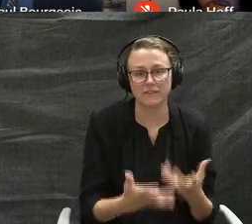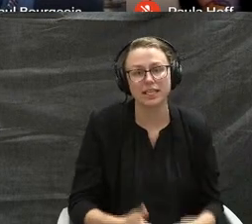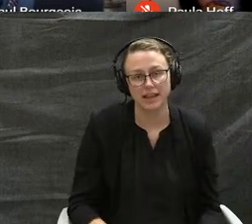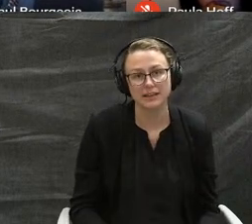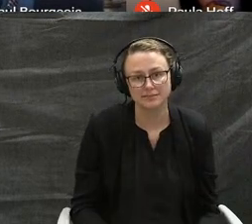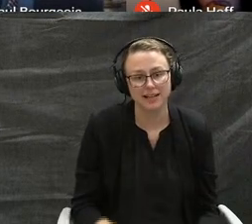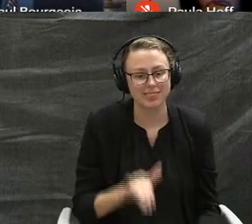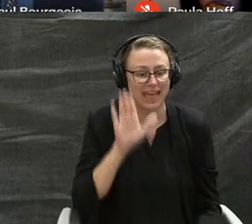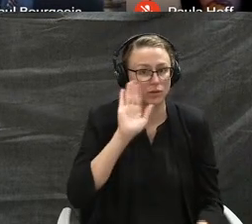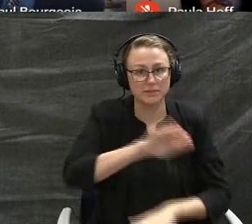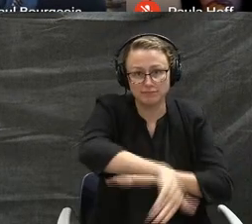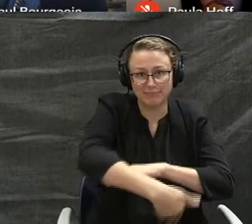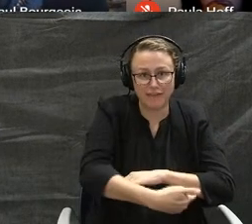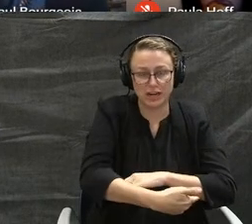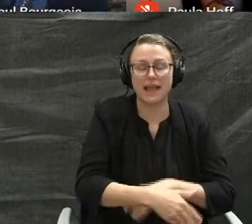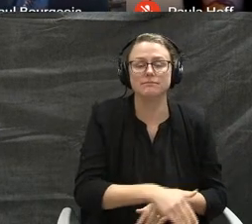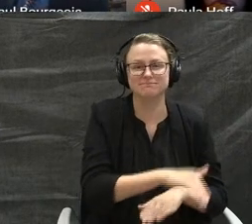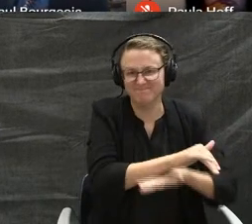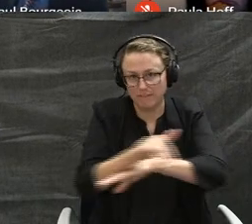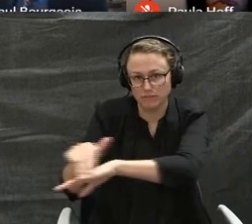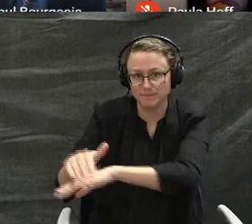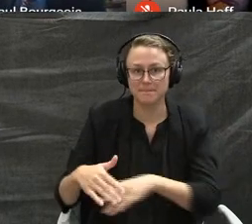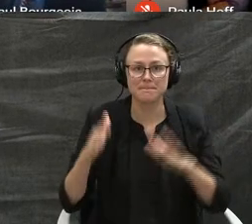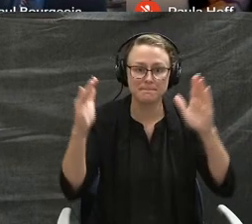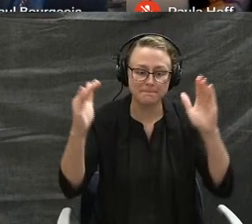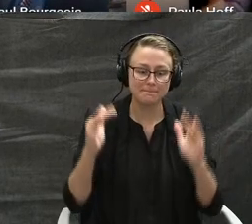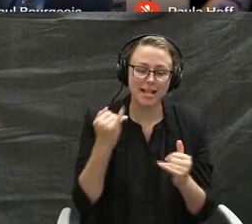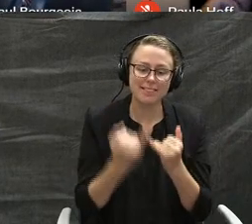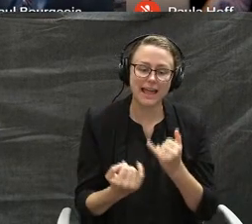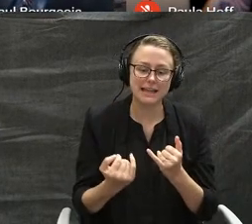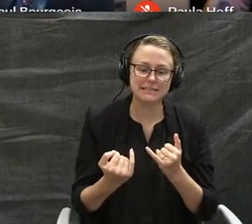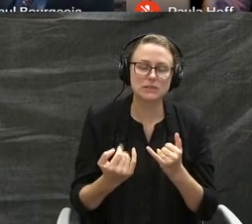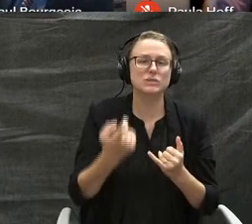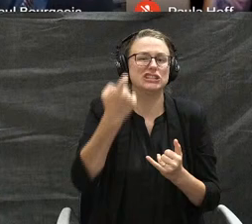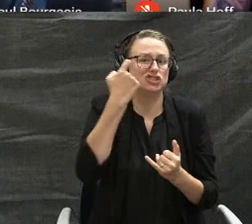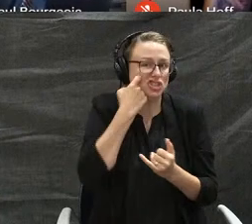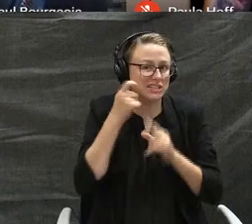I'll be done nightly and then the last one that we're doing